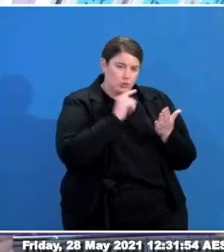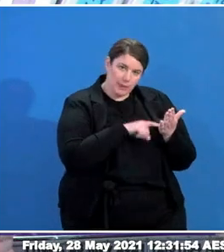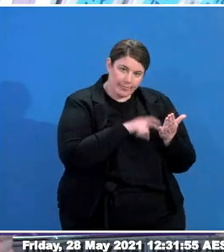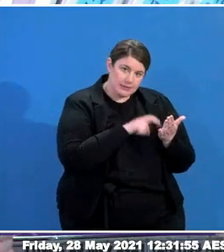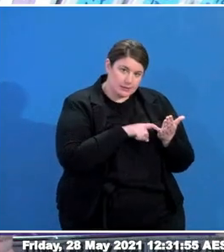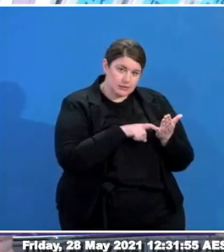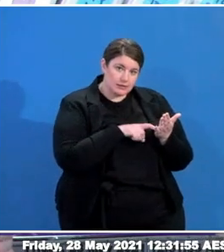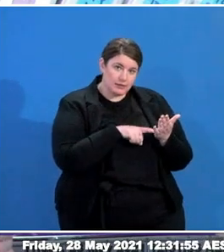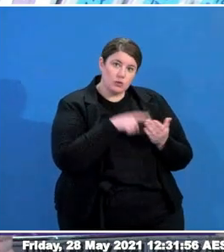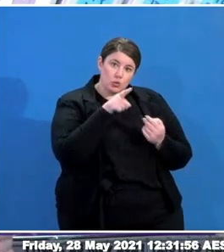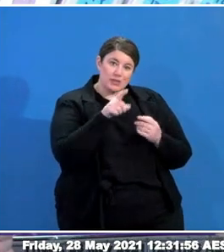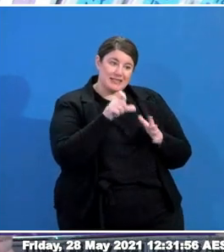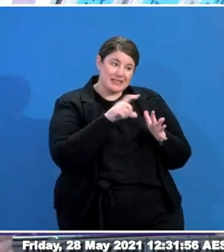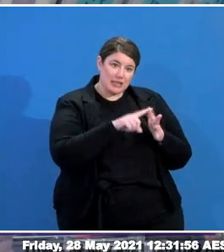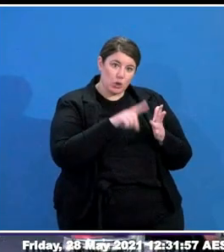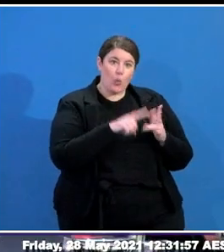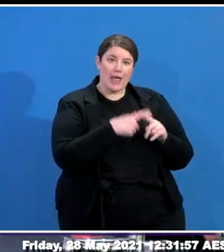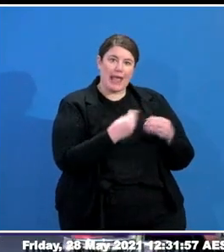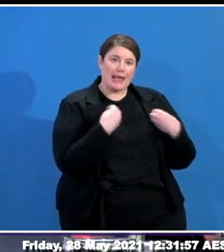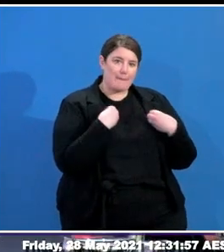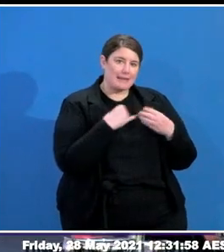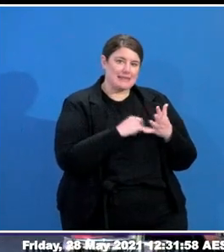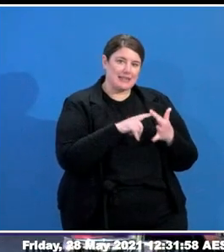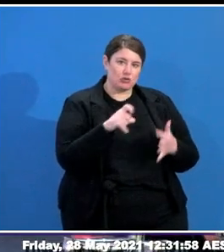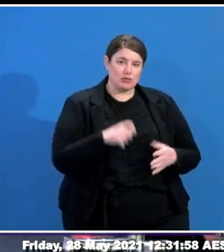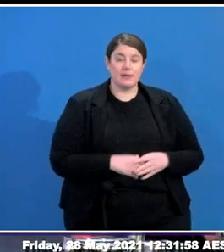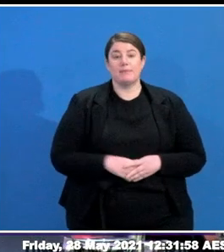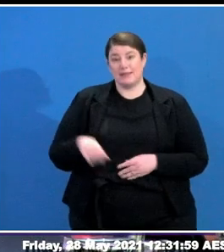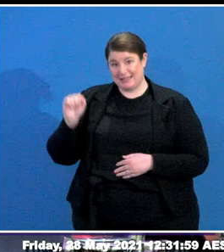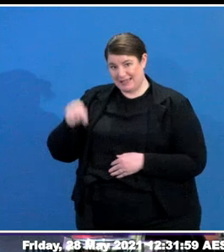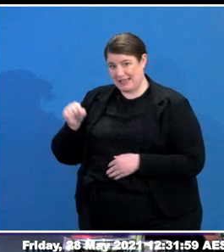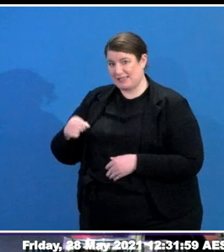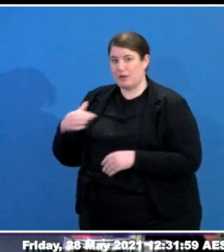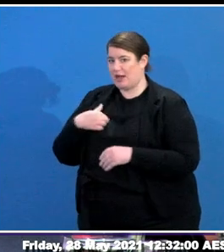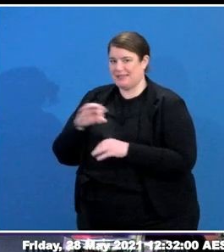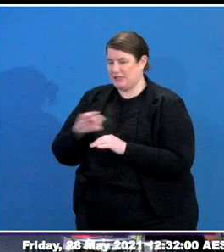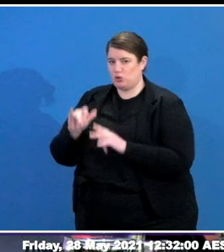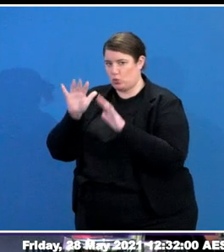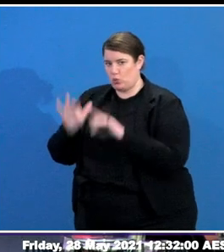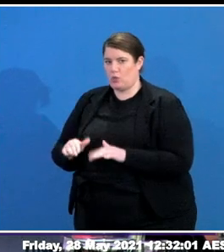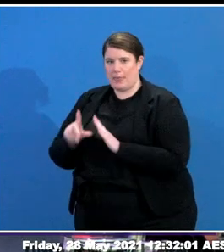are described as CEO/CoSec. Yes, but I did not do the minutes of the report, Campbell Hedley did the minutes of the report.